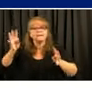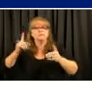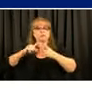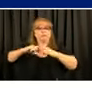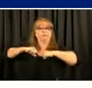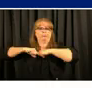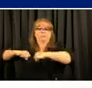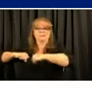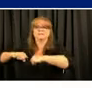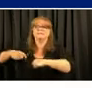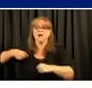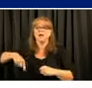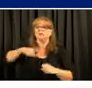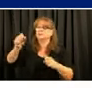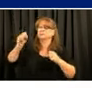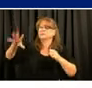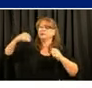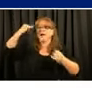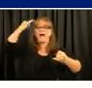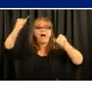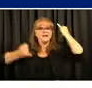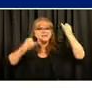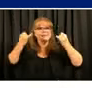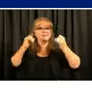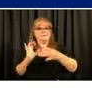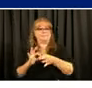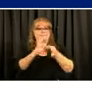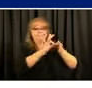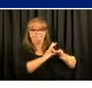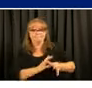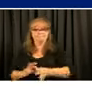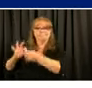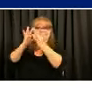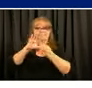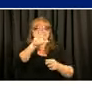been exciting about the approach from the start so remember we originally called all that the